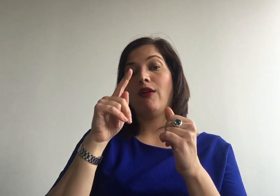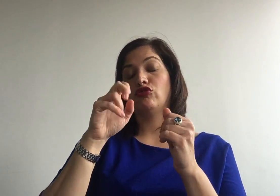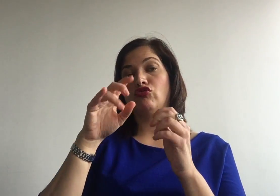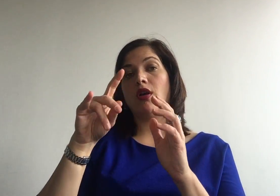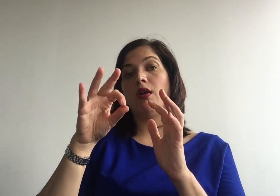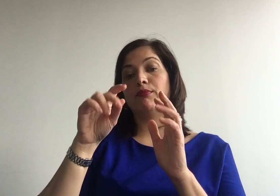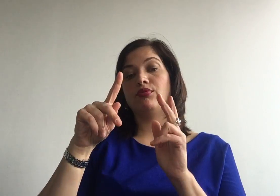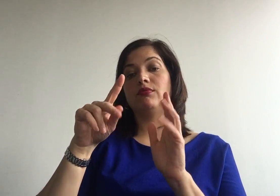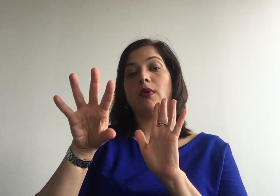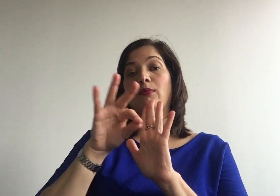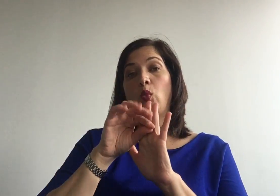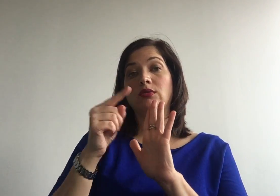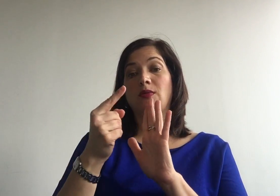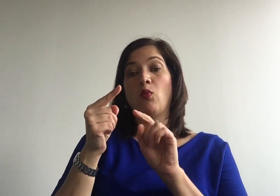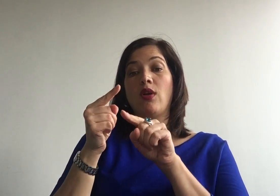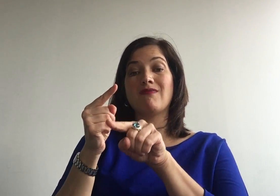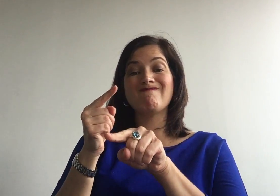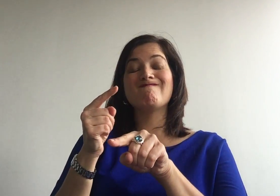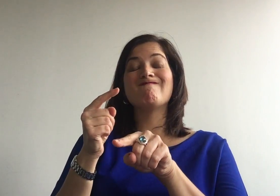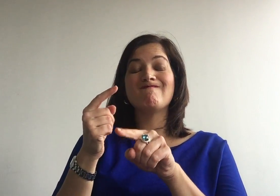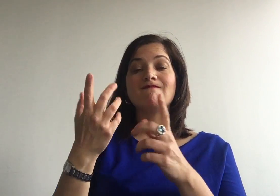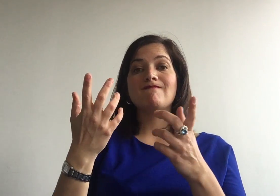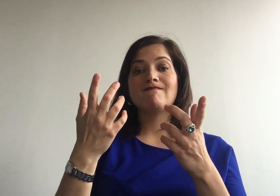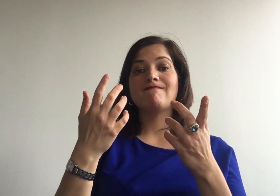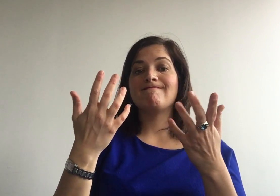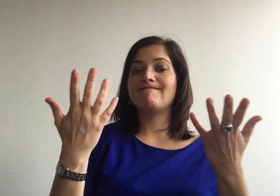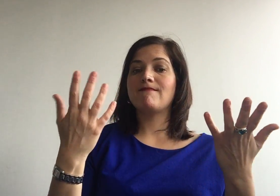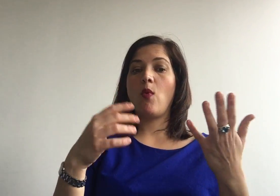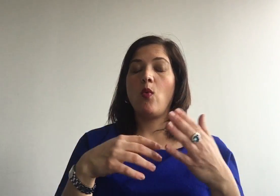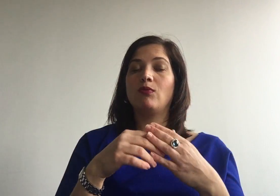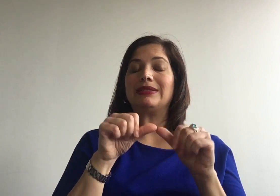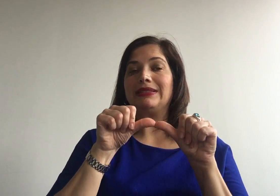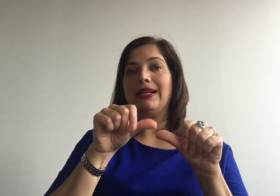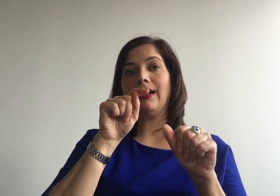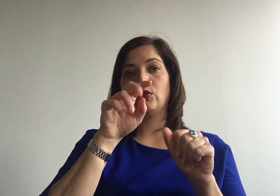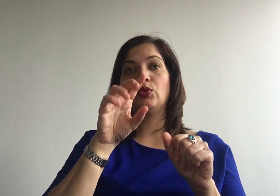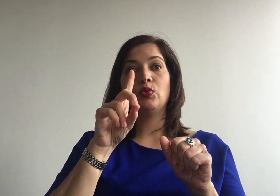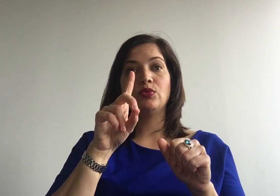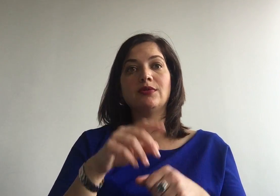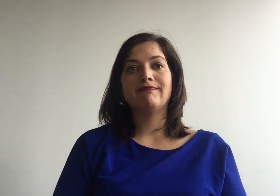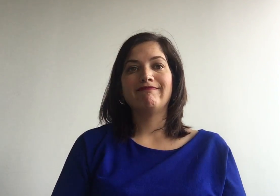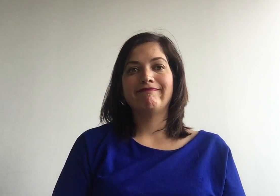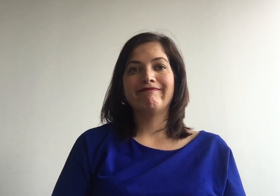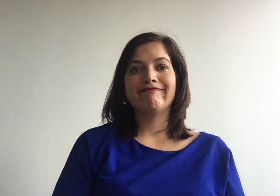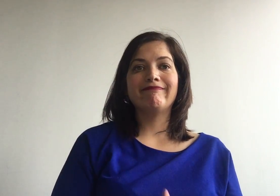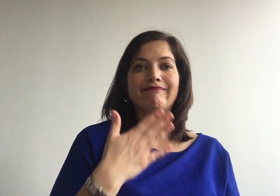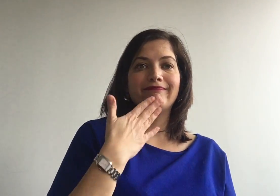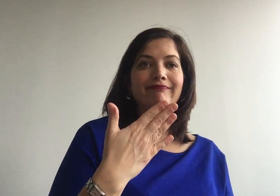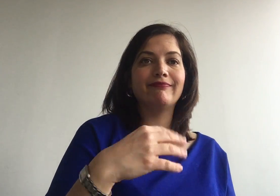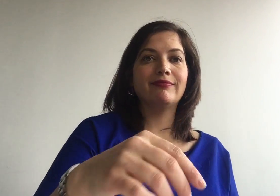Now Trump appointed his nominee for that 9th spot. We must pay attention to what happens then. Thank you.